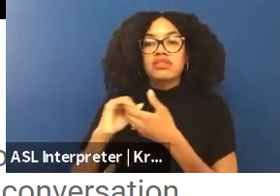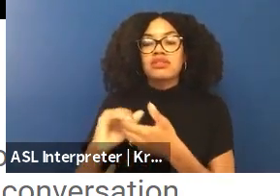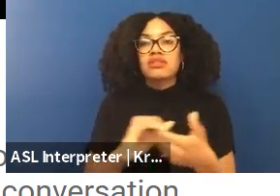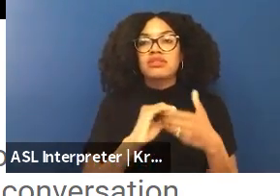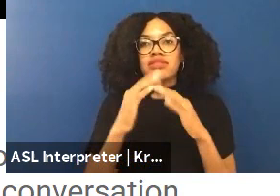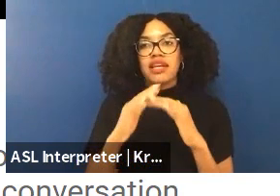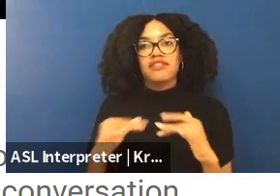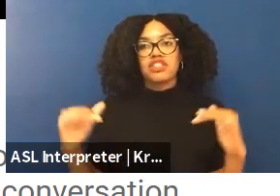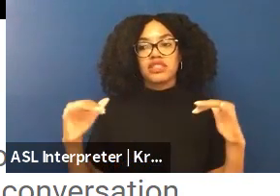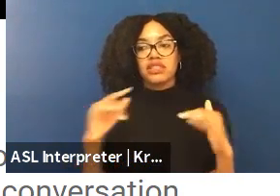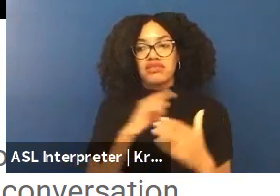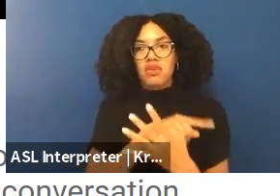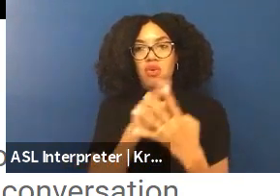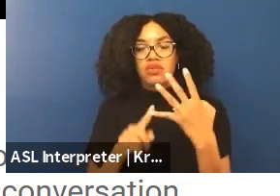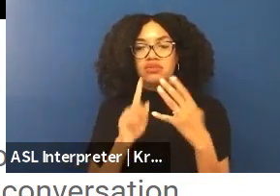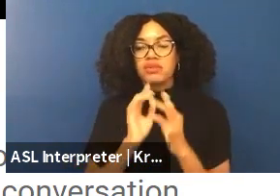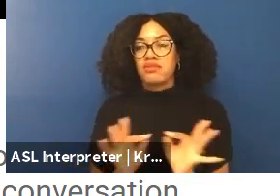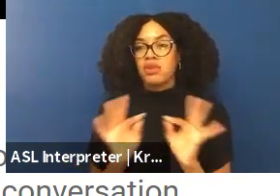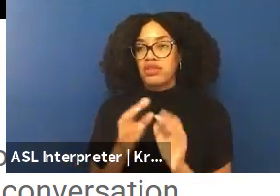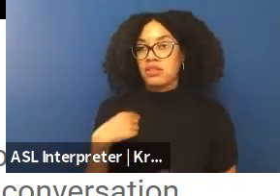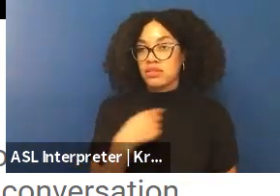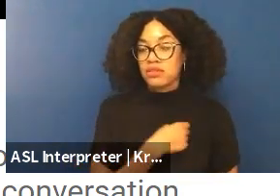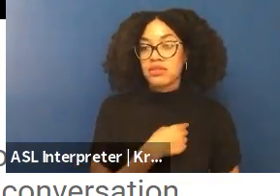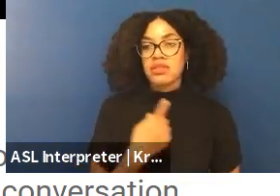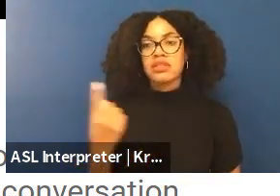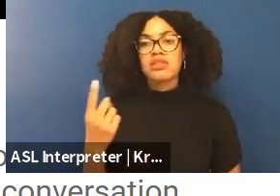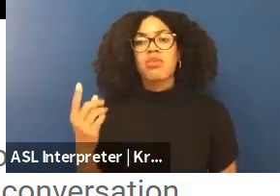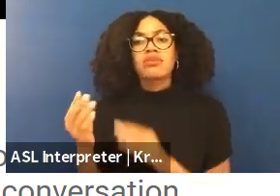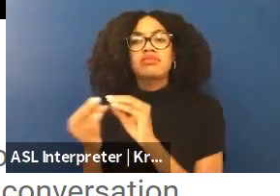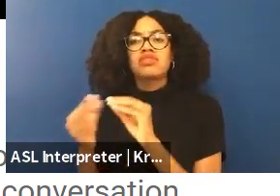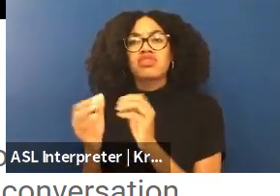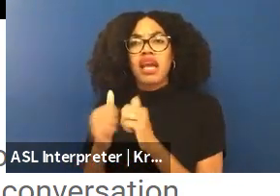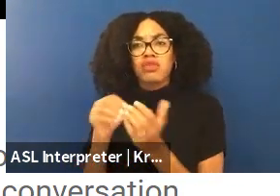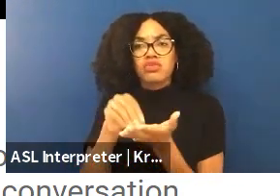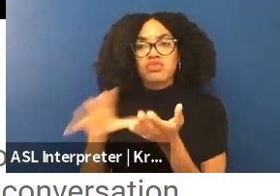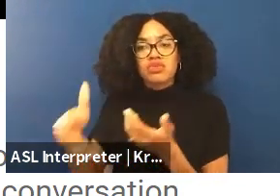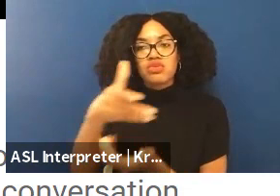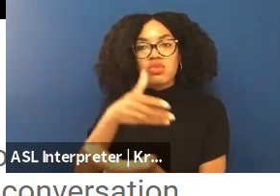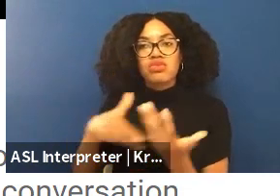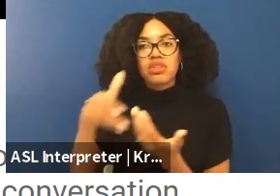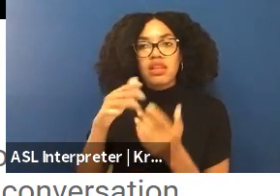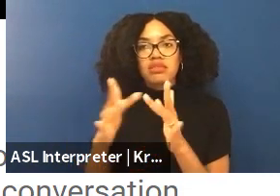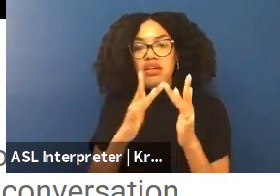somebody mentioned socializing students-- part of our work and whether we're writing center or--